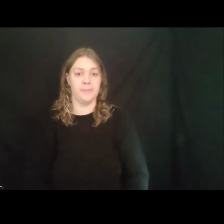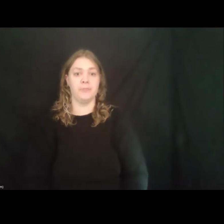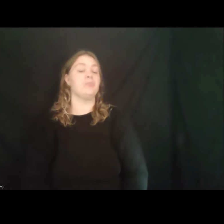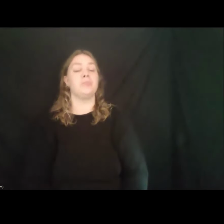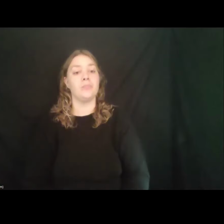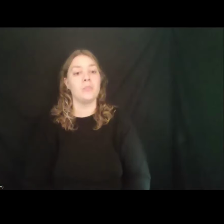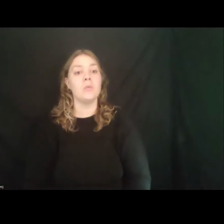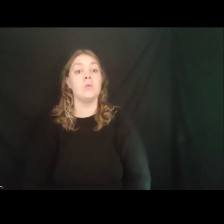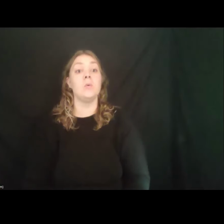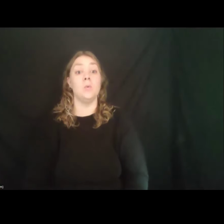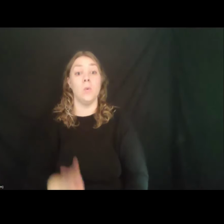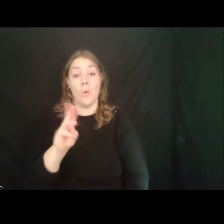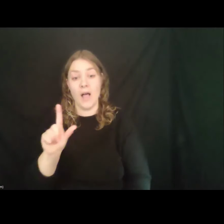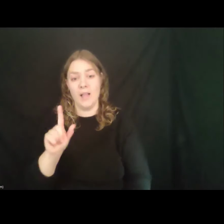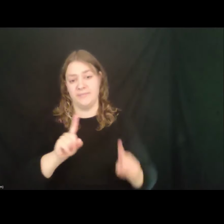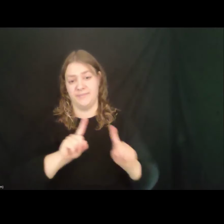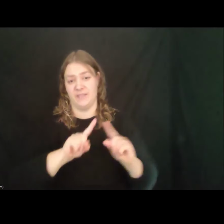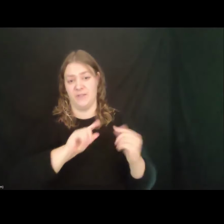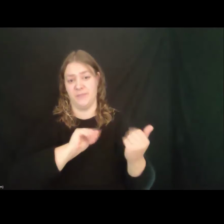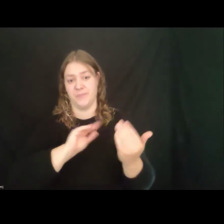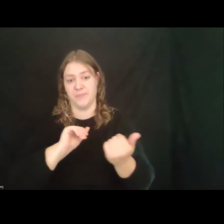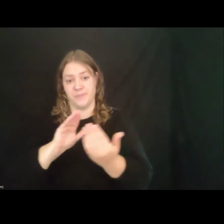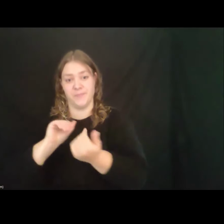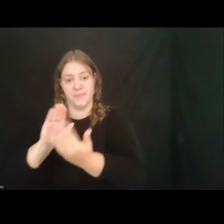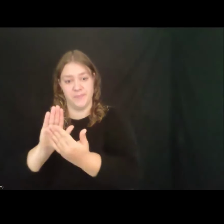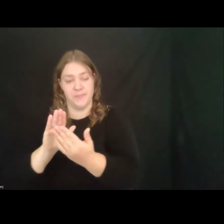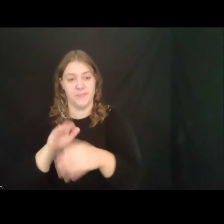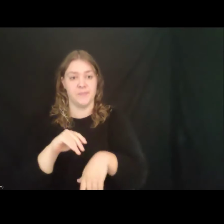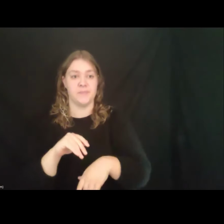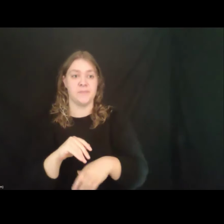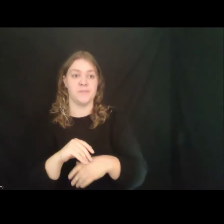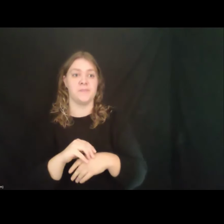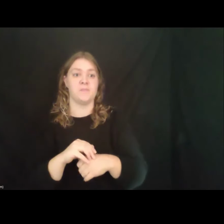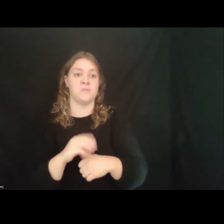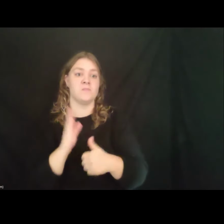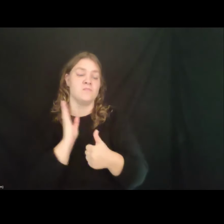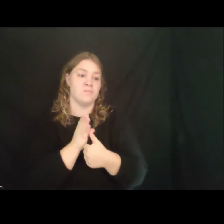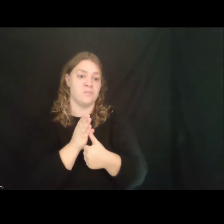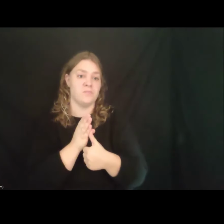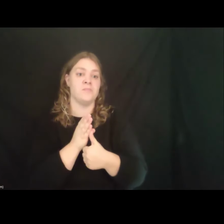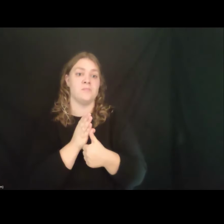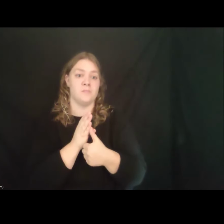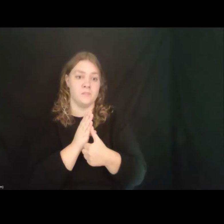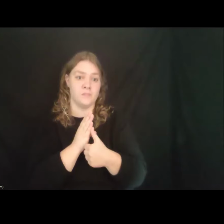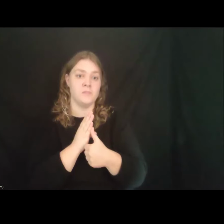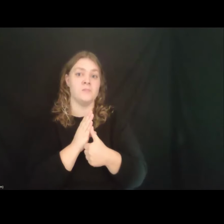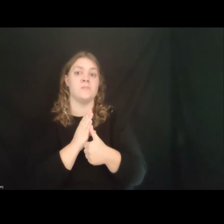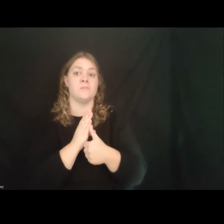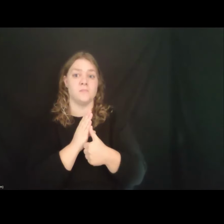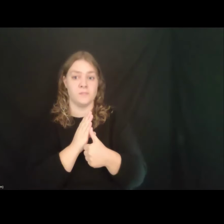uh well we have different ways of assessing the impact so I think the first uh is that we yearly